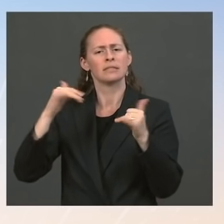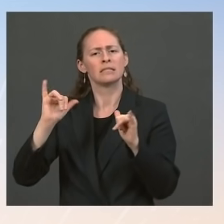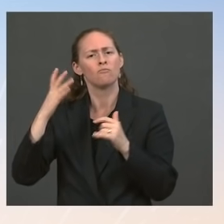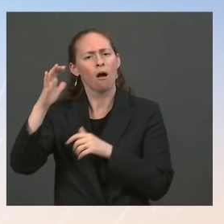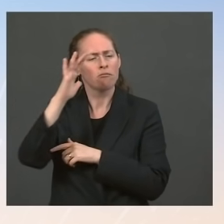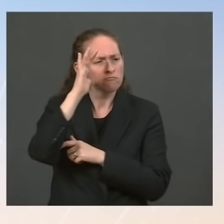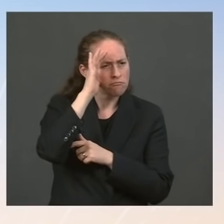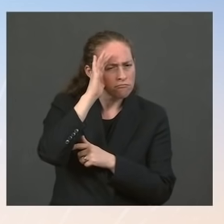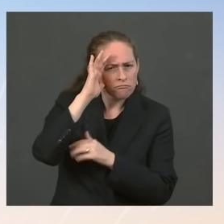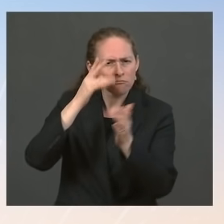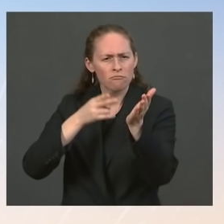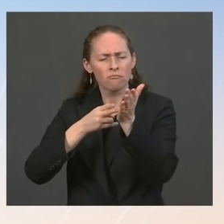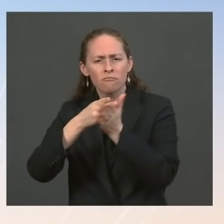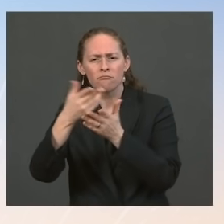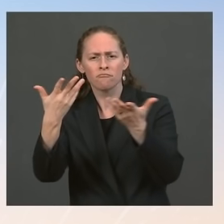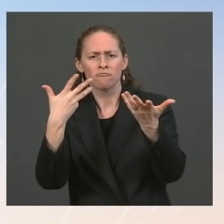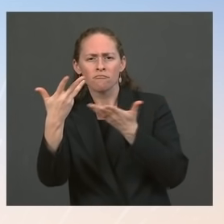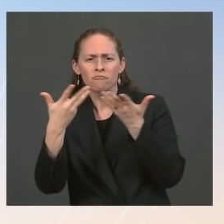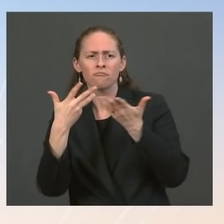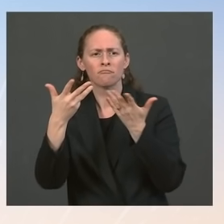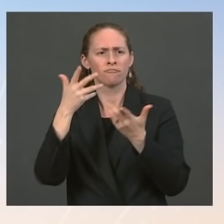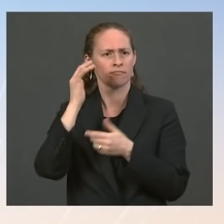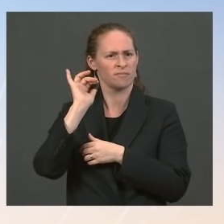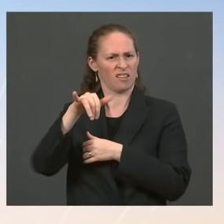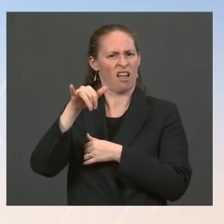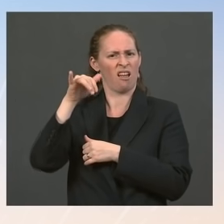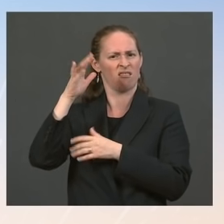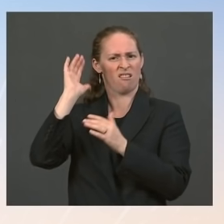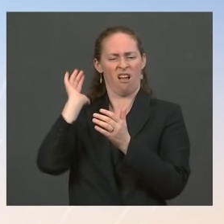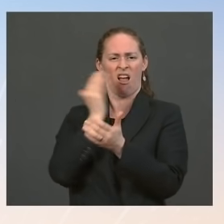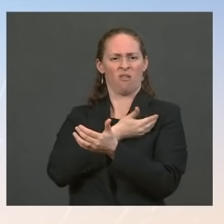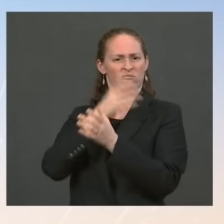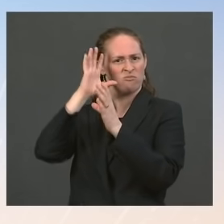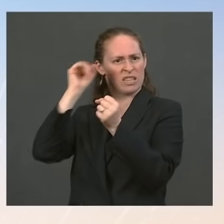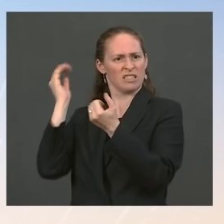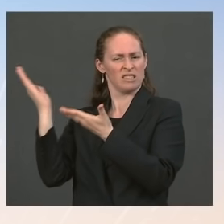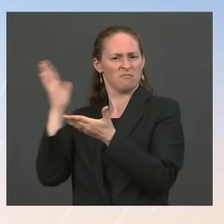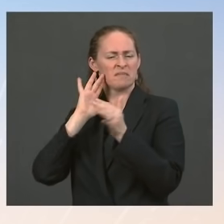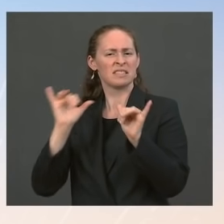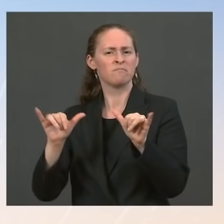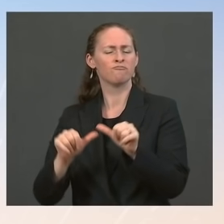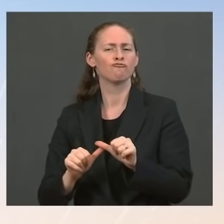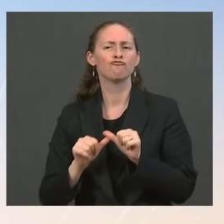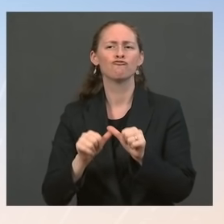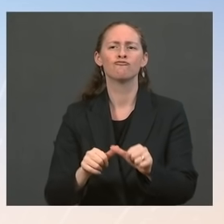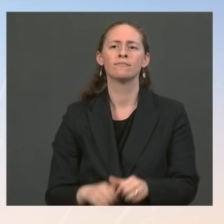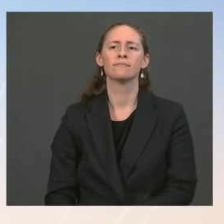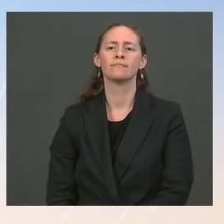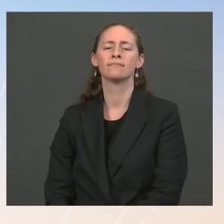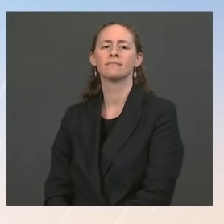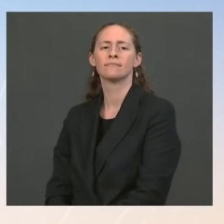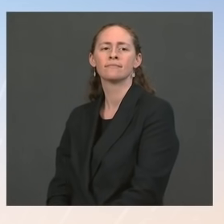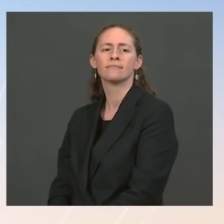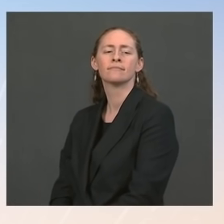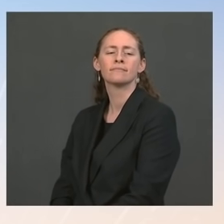And that's the kind of President that he will continue to be. Go ahead. The Press: Yeah, I wanted to follow up actually on this question.